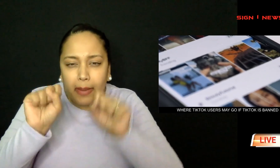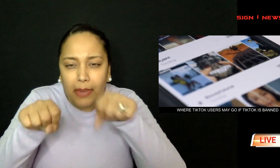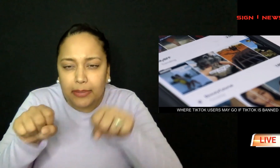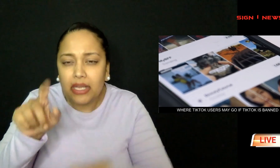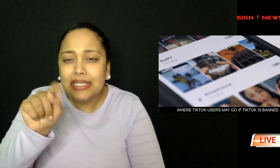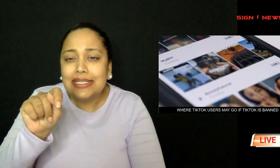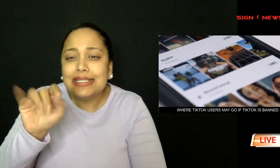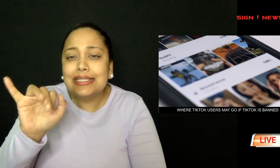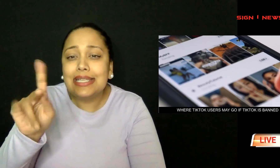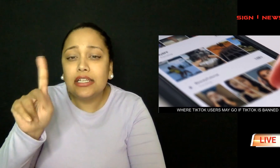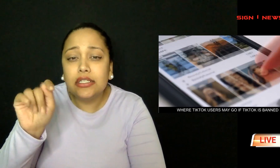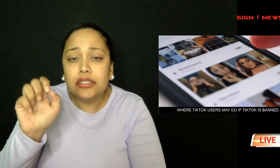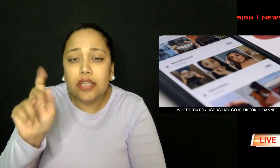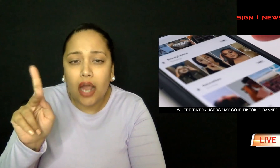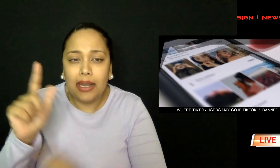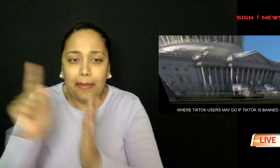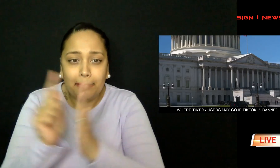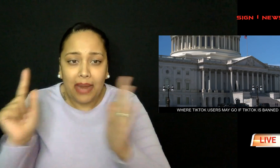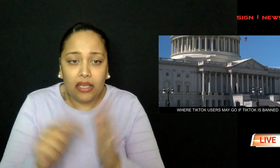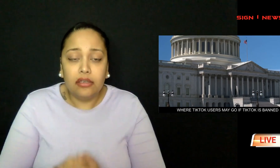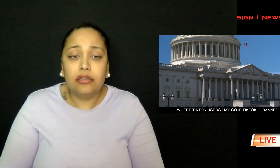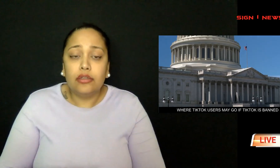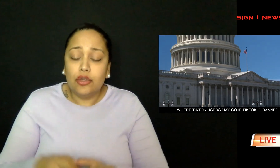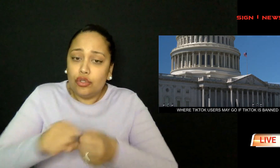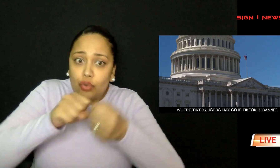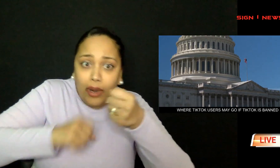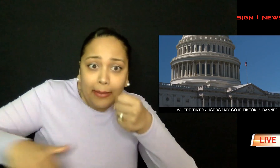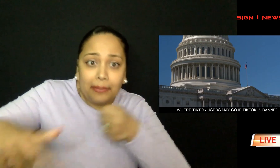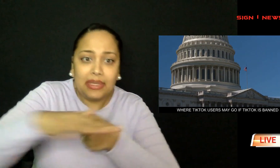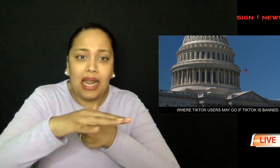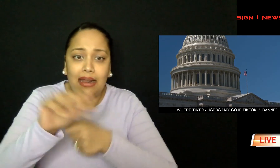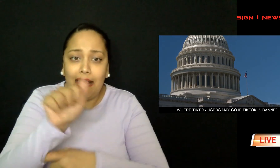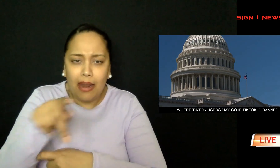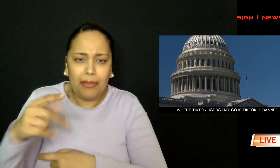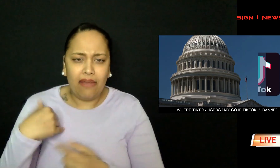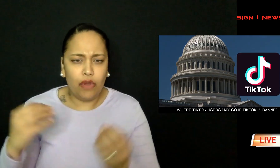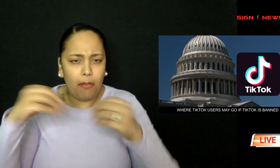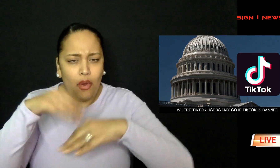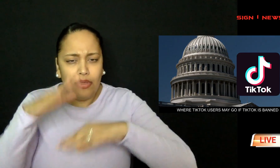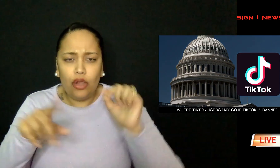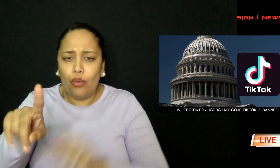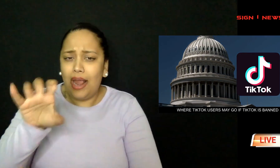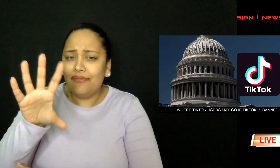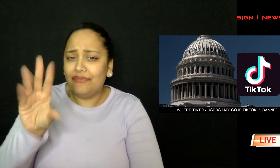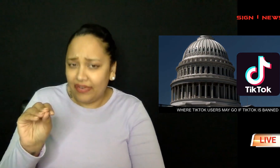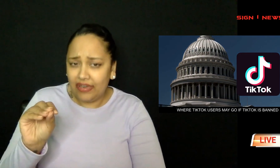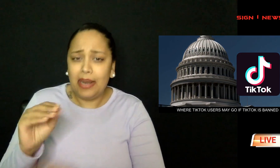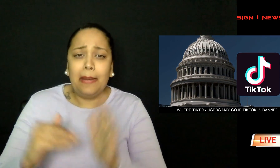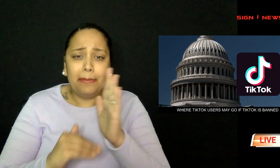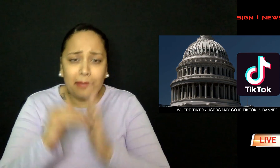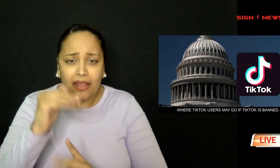lawmakers on Capitol Hill are looking into a possible TikTok ban the social media app